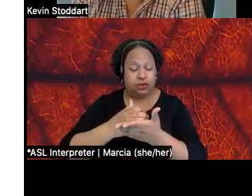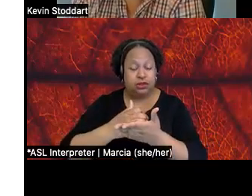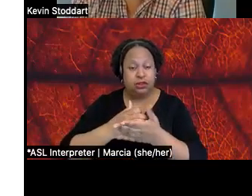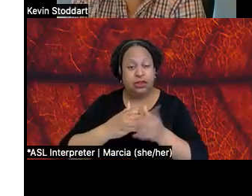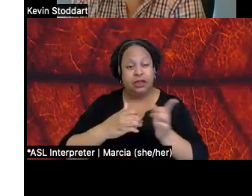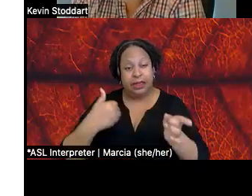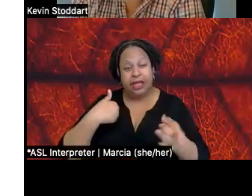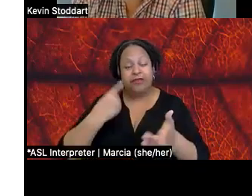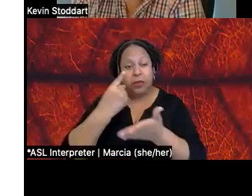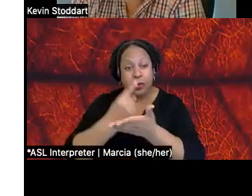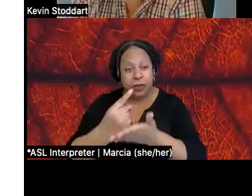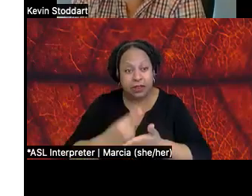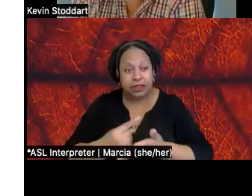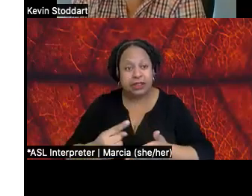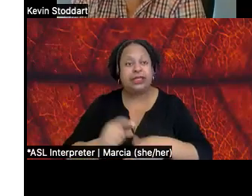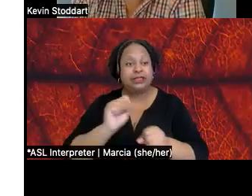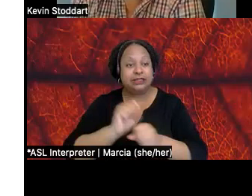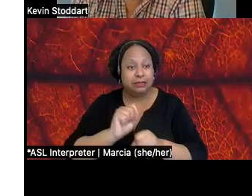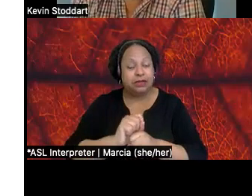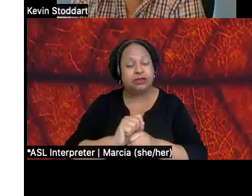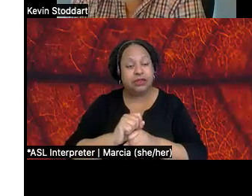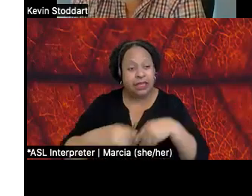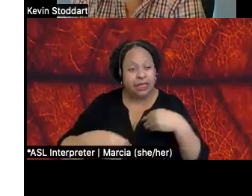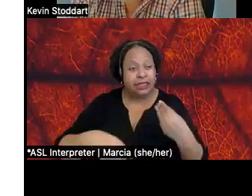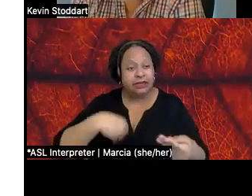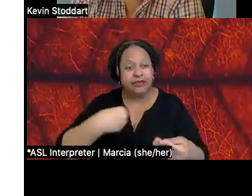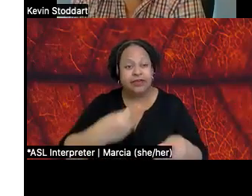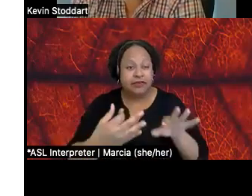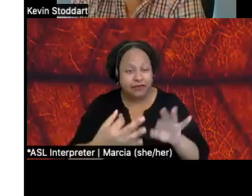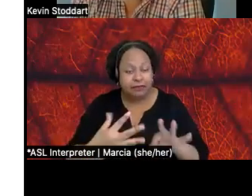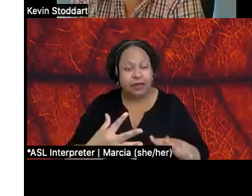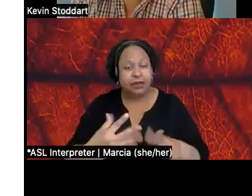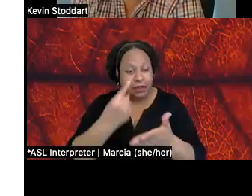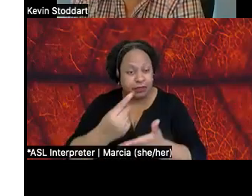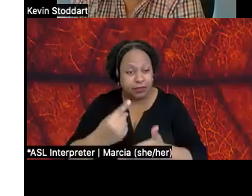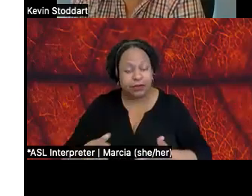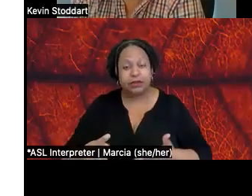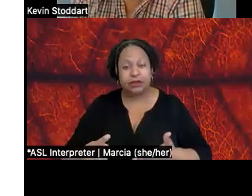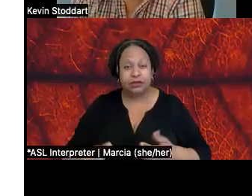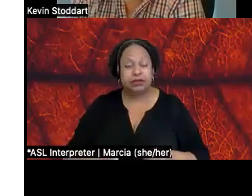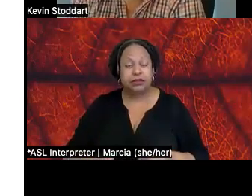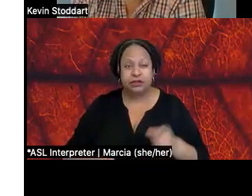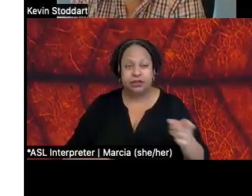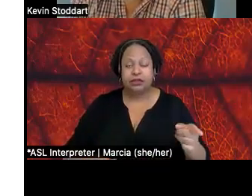where they're getting feedback, that is much better and much less stressful than